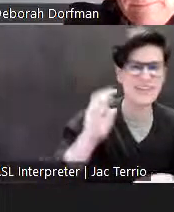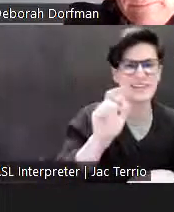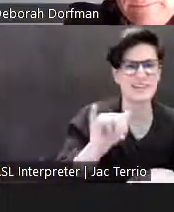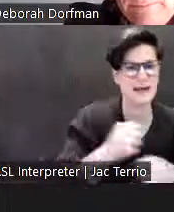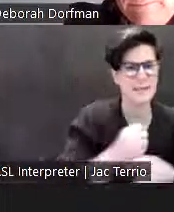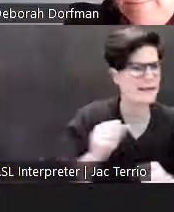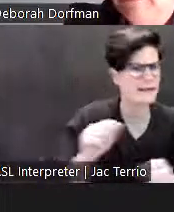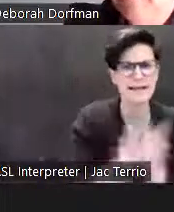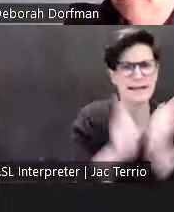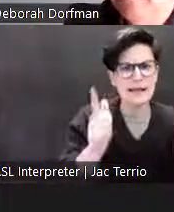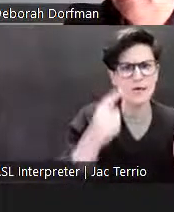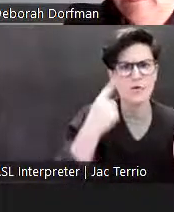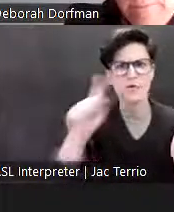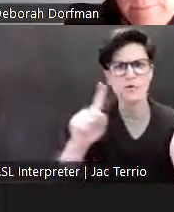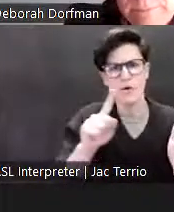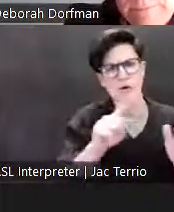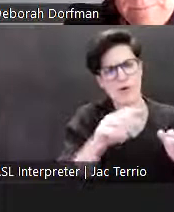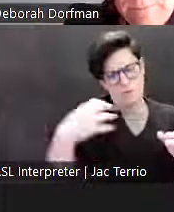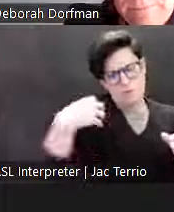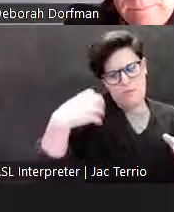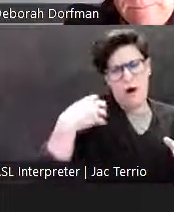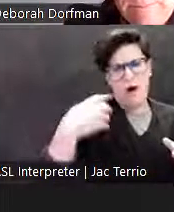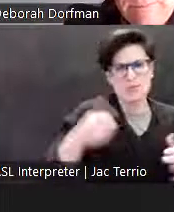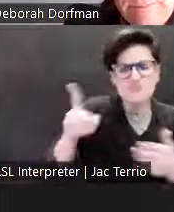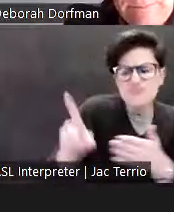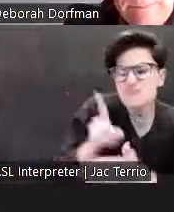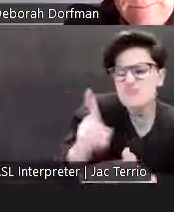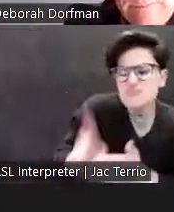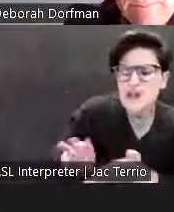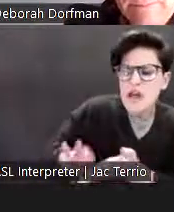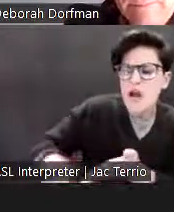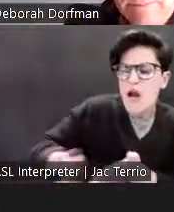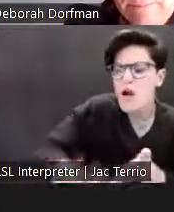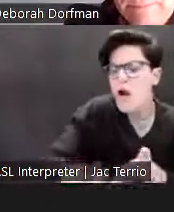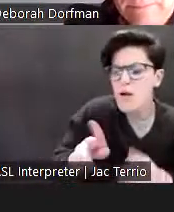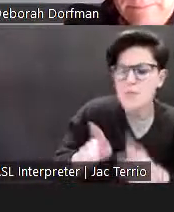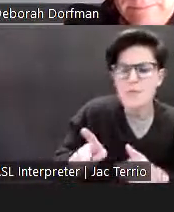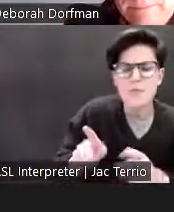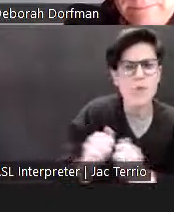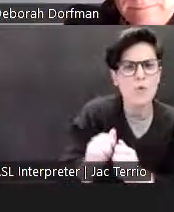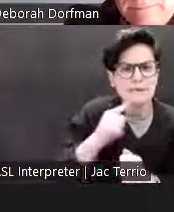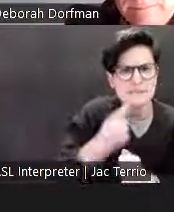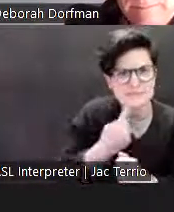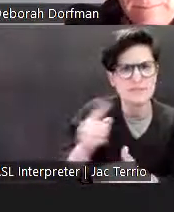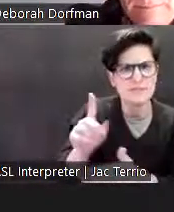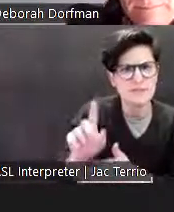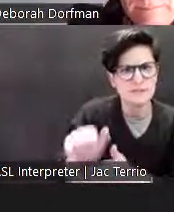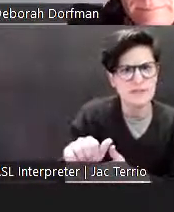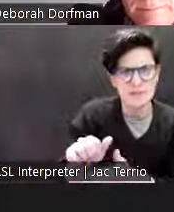a person who has a severe disability, and is qualified for their job, or the job they're